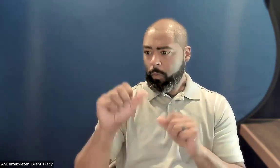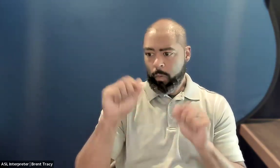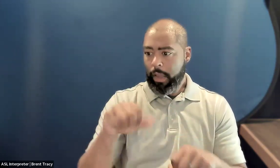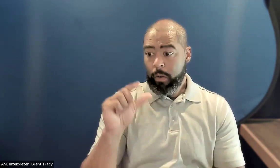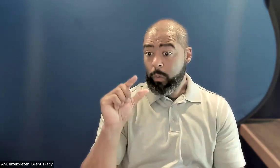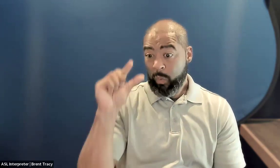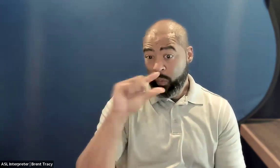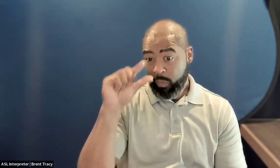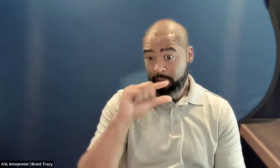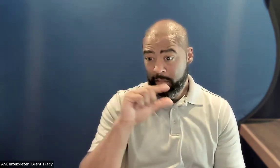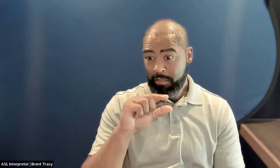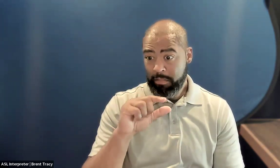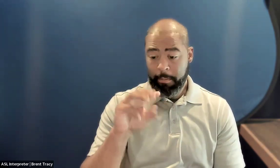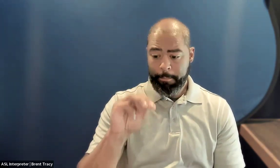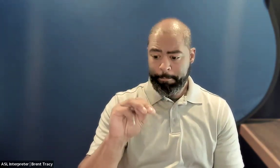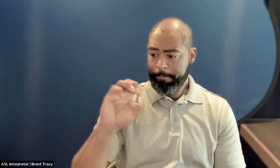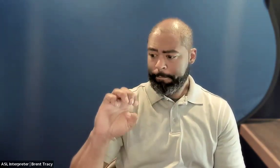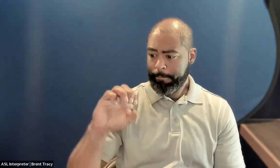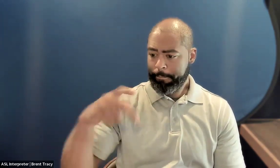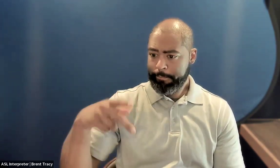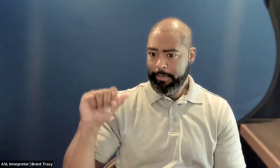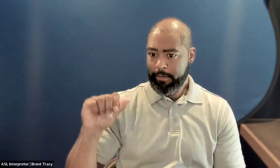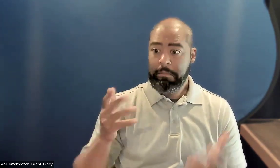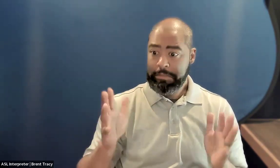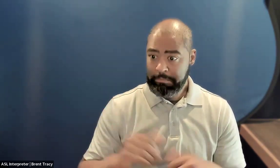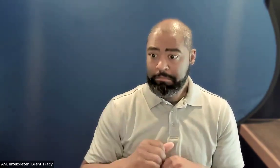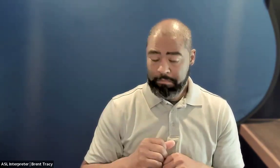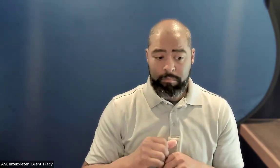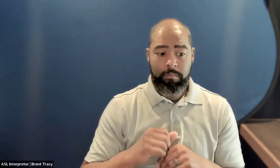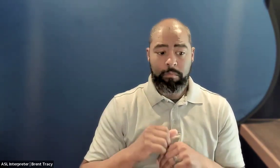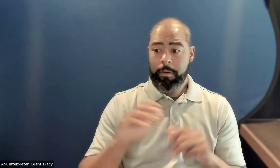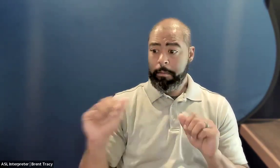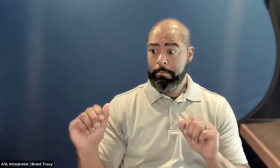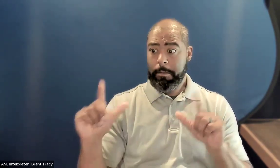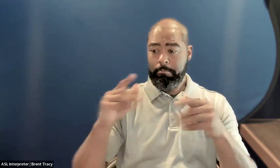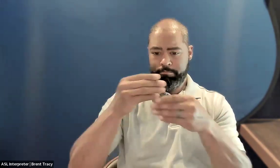Google MEPA and go and navigate to our regulatory updates page